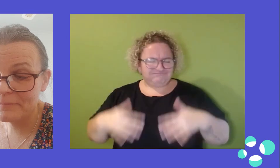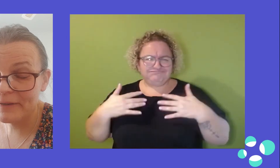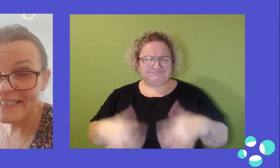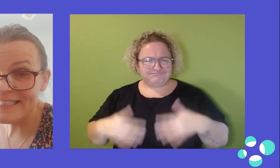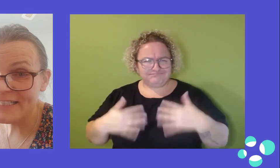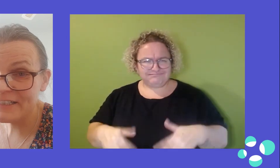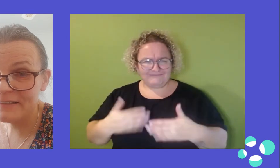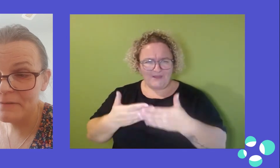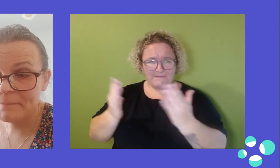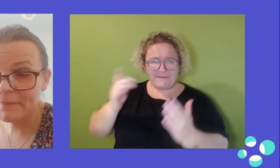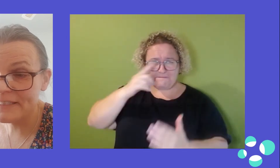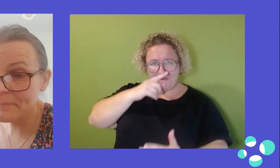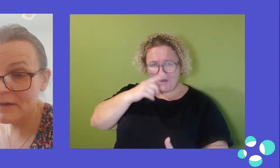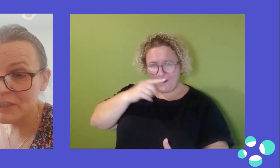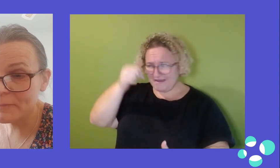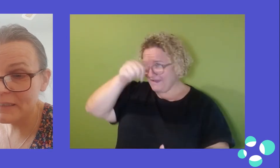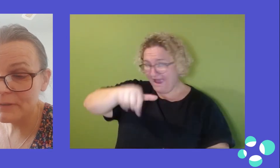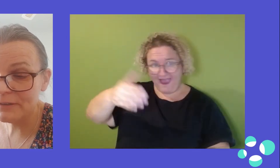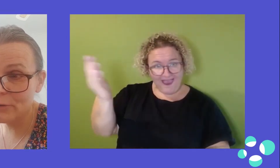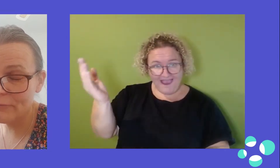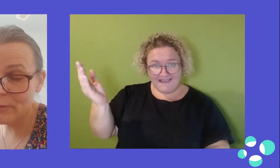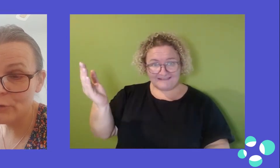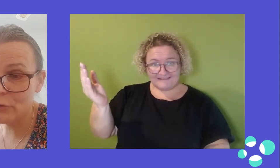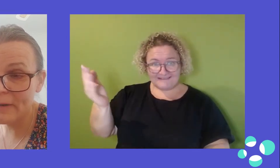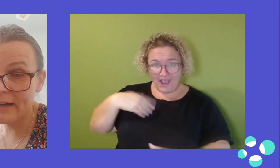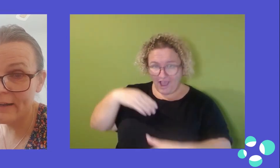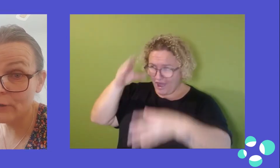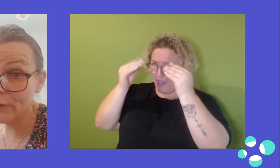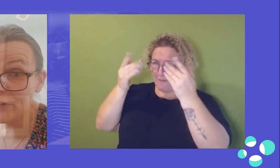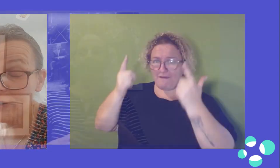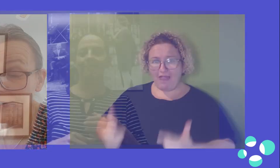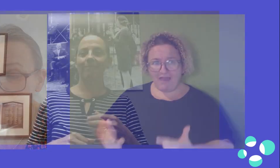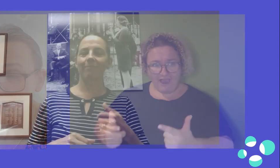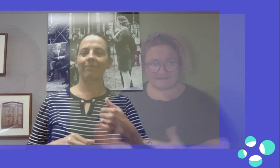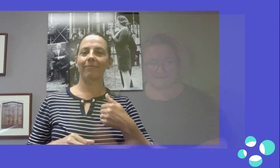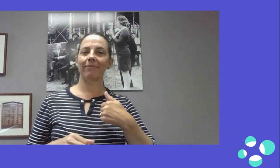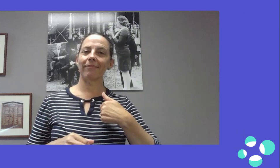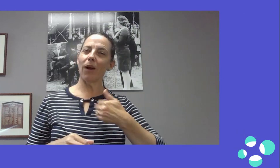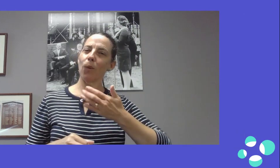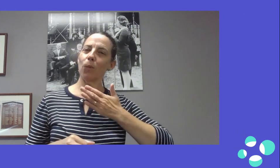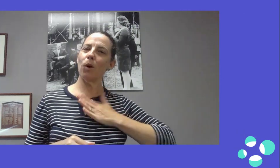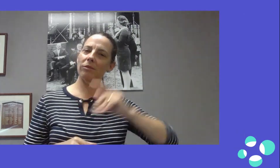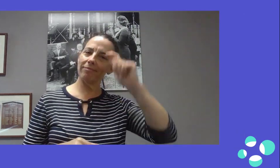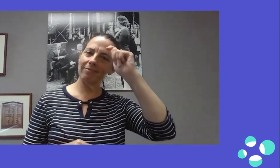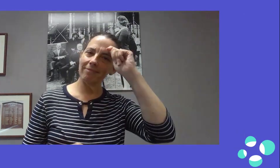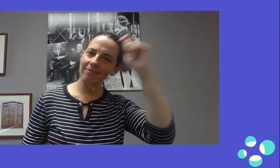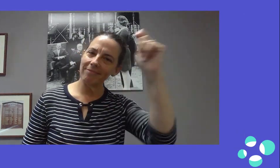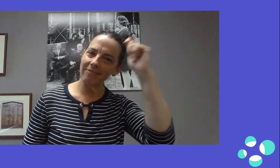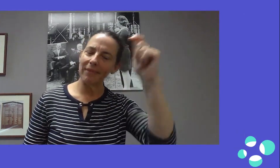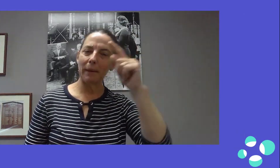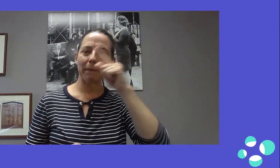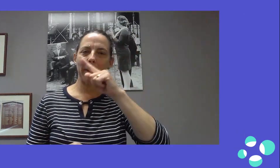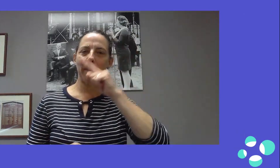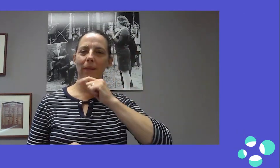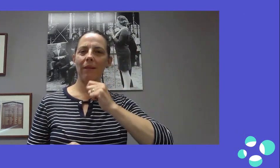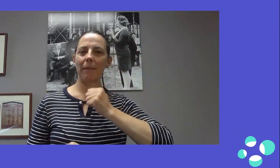blessed by smart people from whom I have learned a lot. I'd also like to acknowledge people in my past